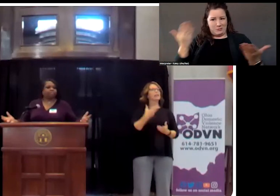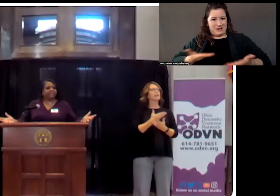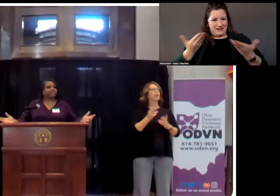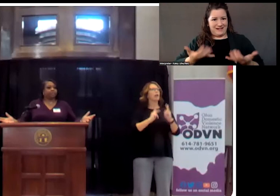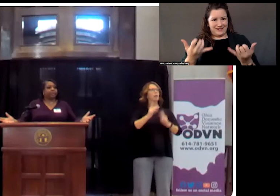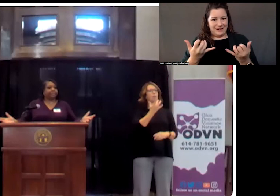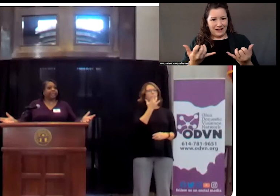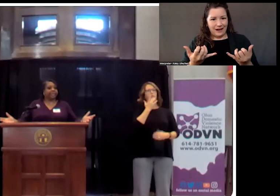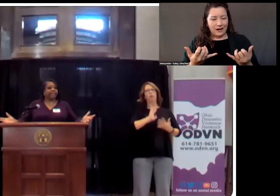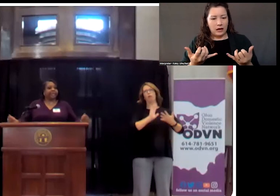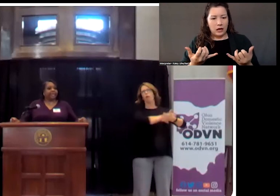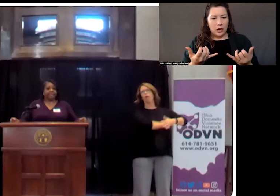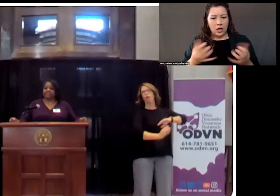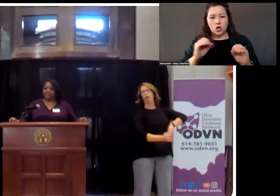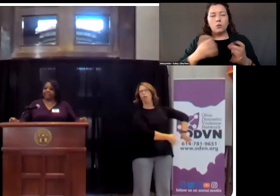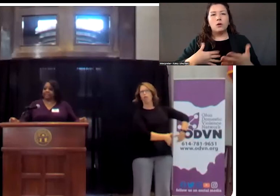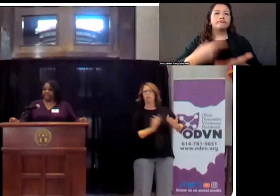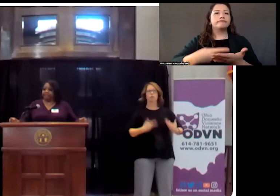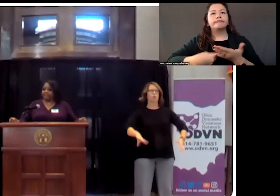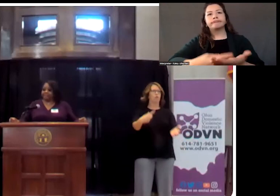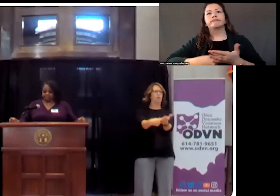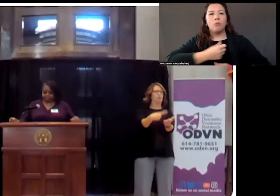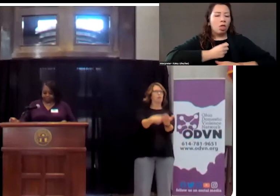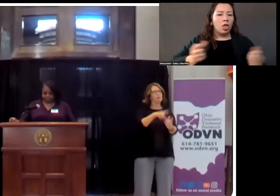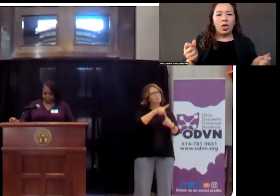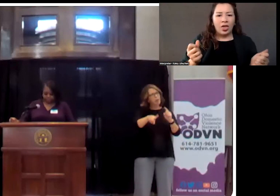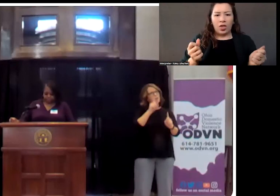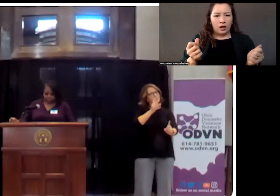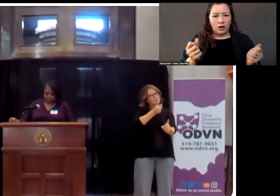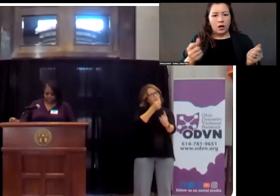But it's a real thing and it's affecting families.